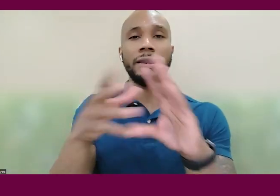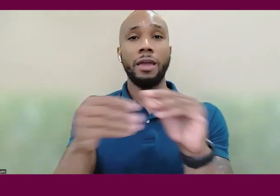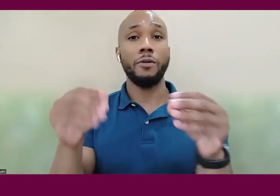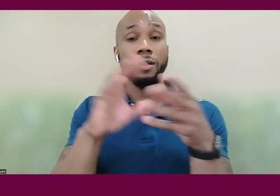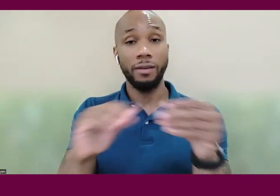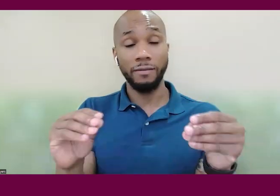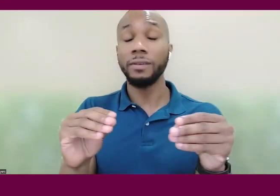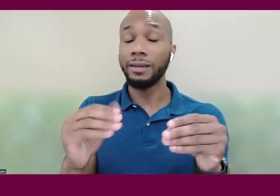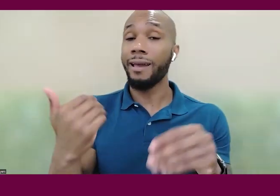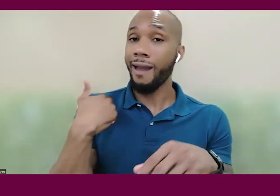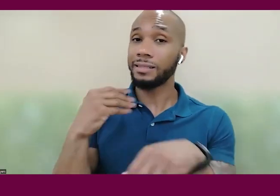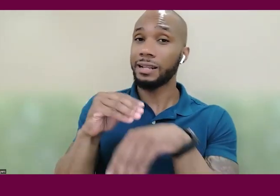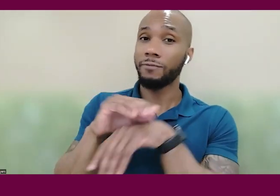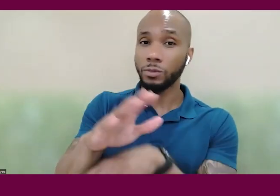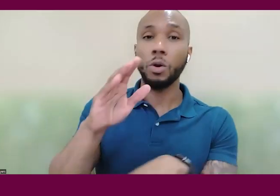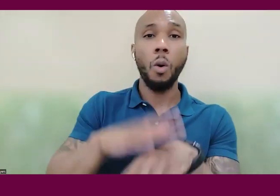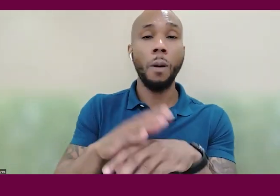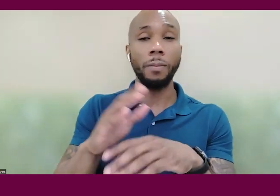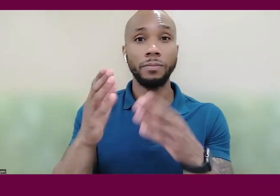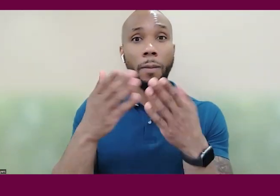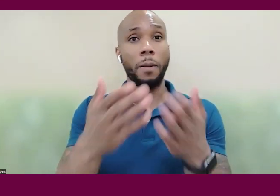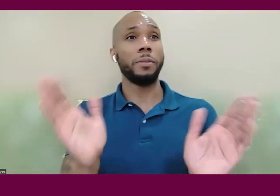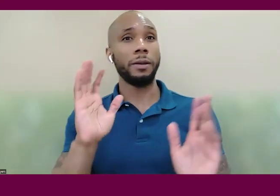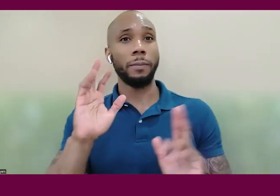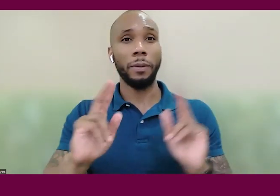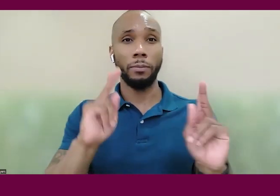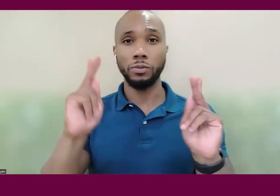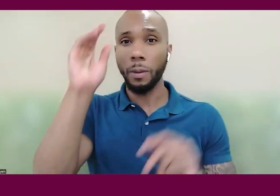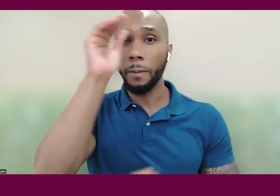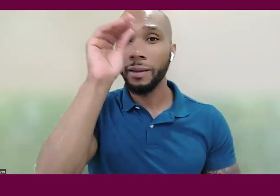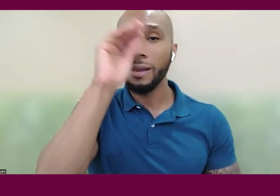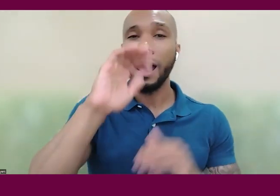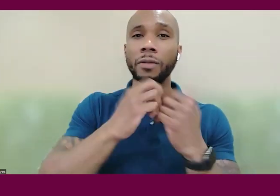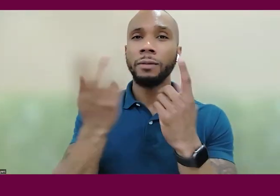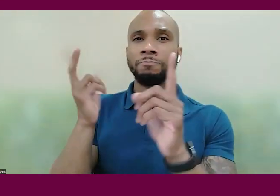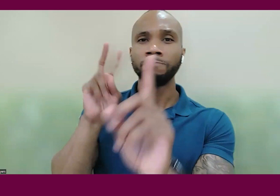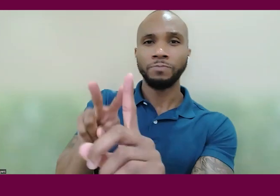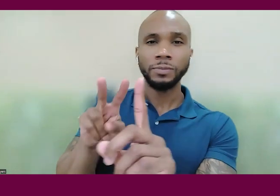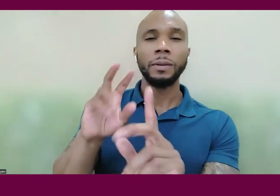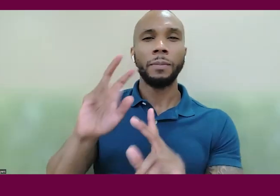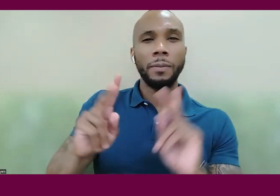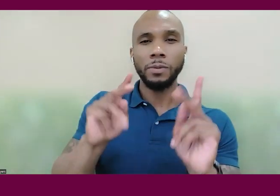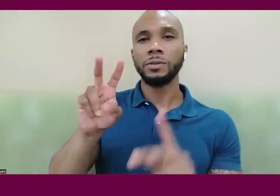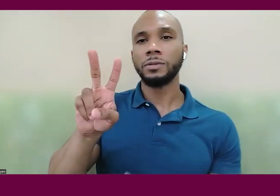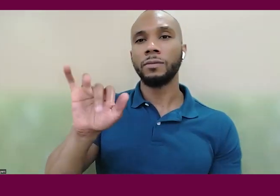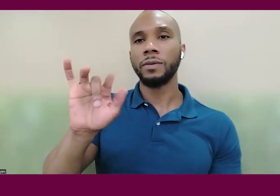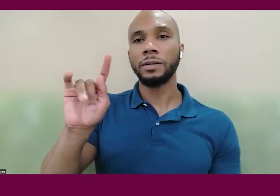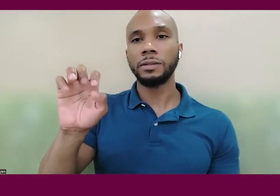it has an influence on the public and how they perceive peoples' victimhood and who's